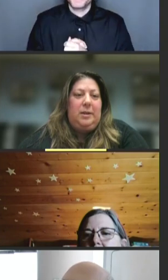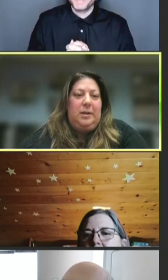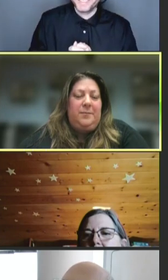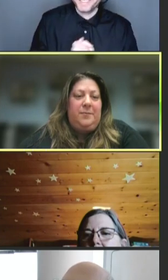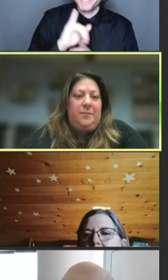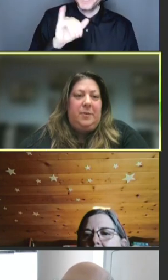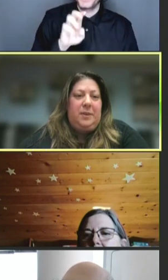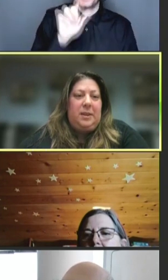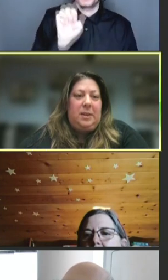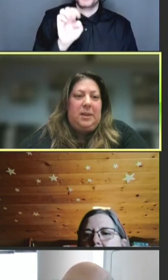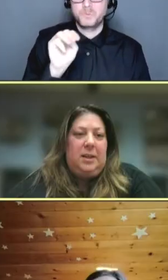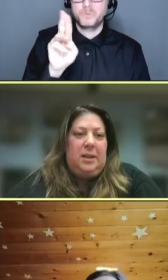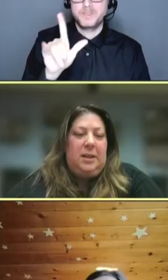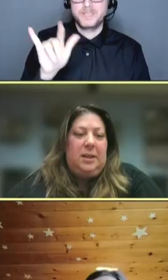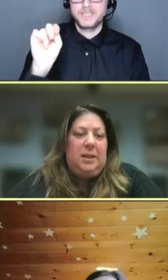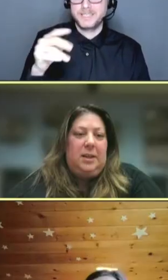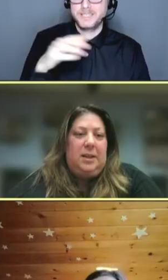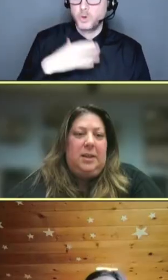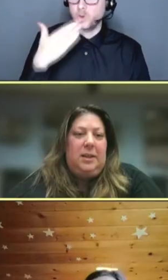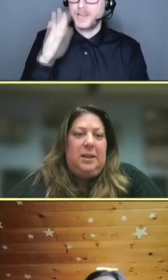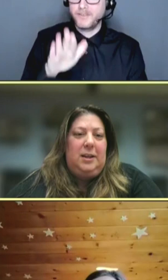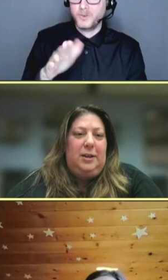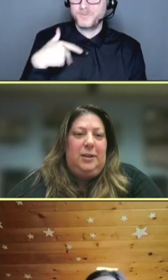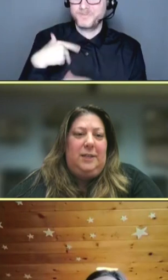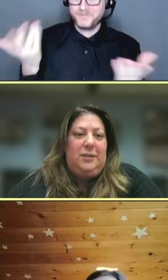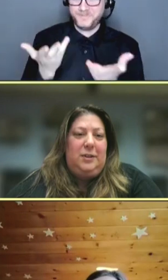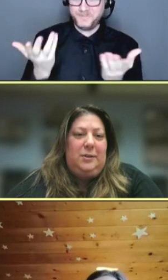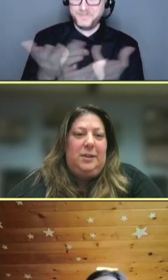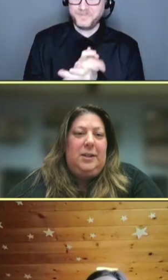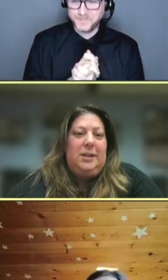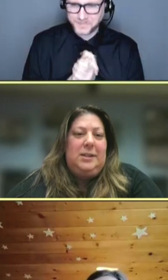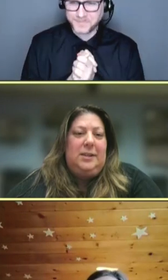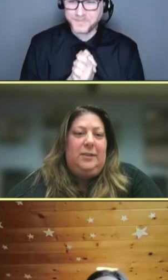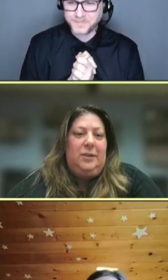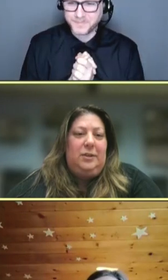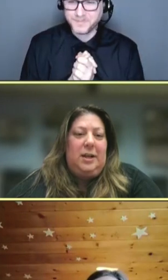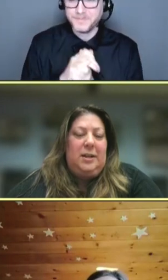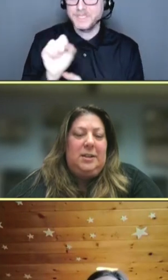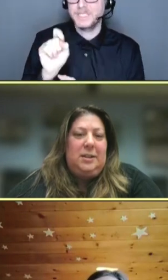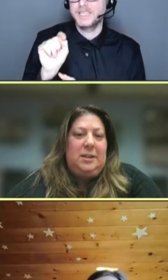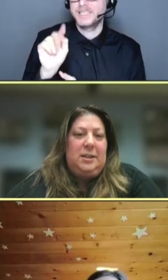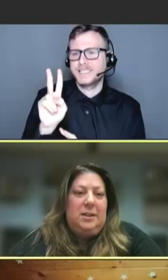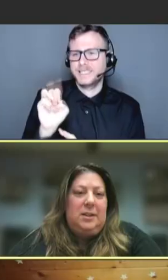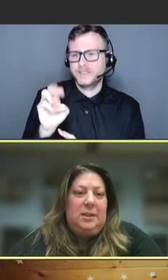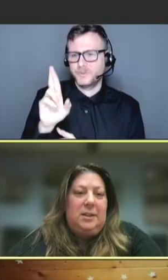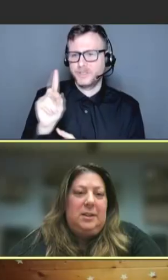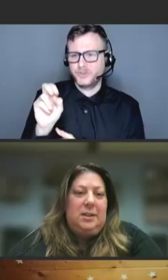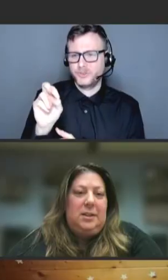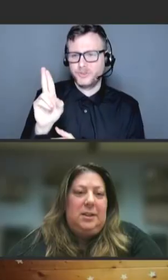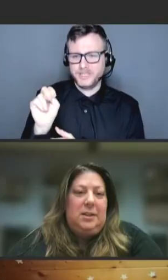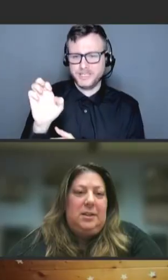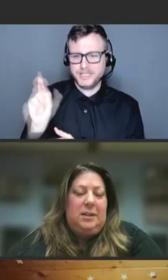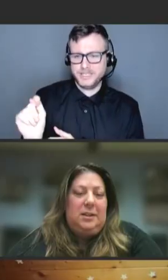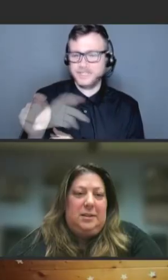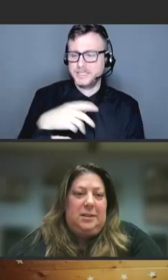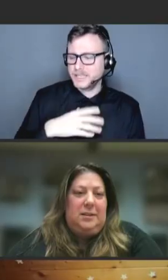Jewel Mullen: Good afternoon. Present. Ann Aikin: Good afternoon. Steve Rinderknecht? Steve Rinderknecht: Hey, good afternoon. I'm present.